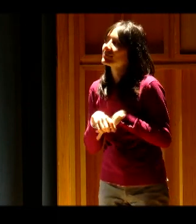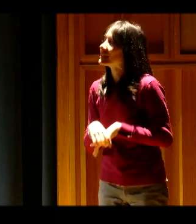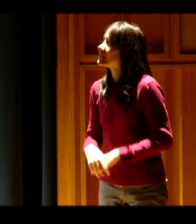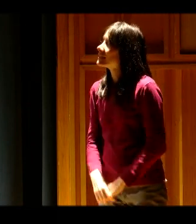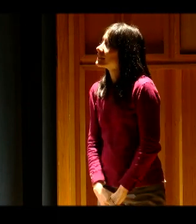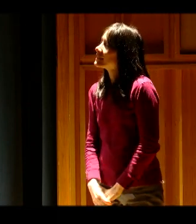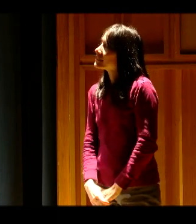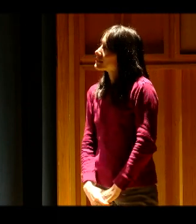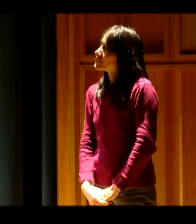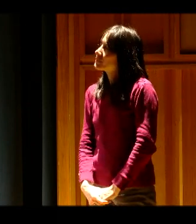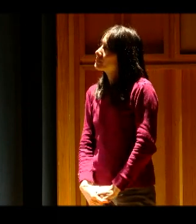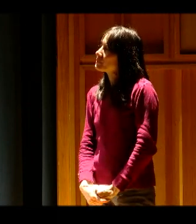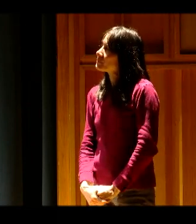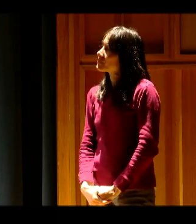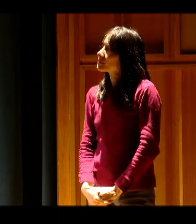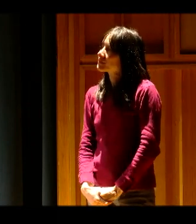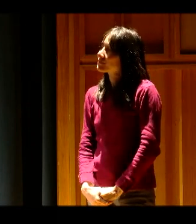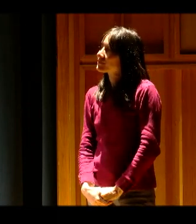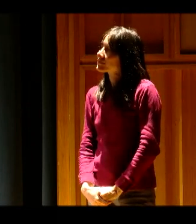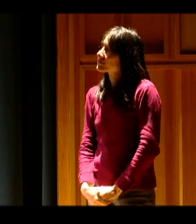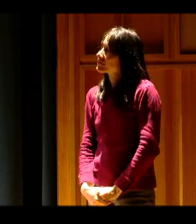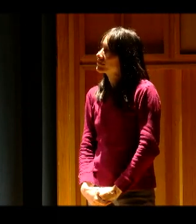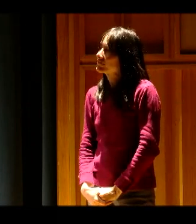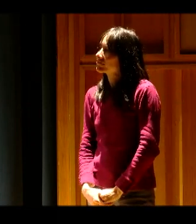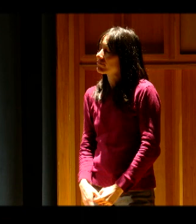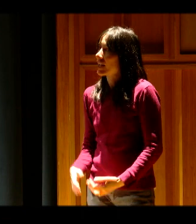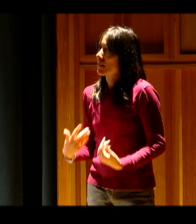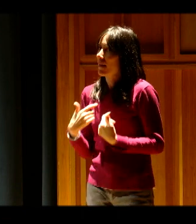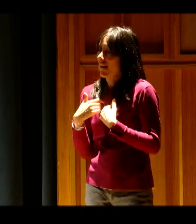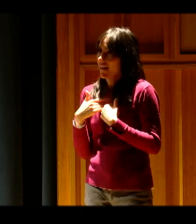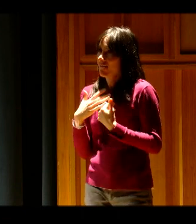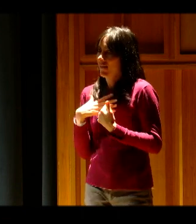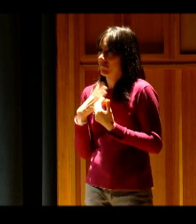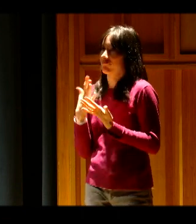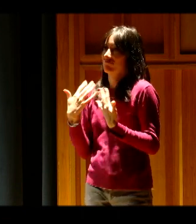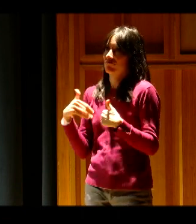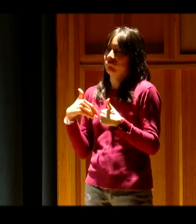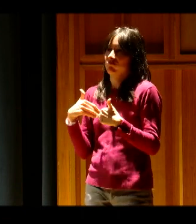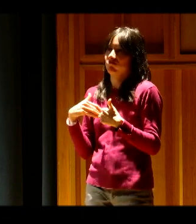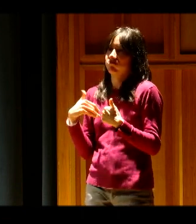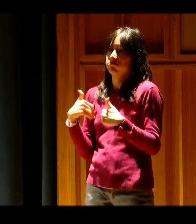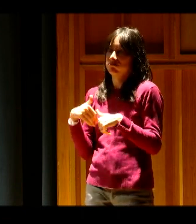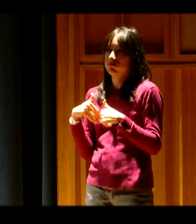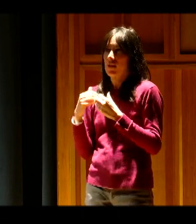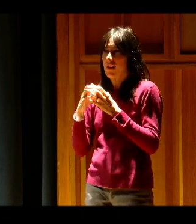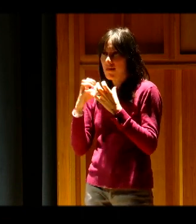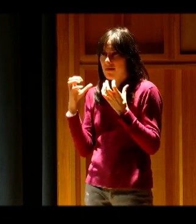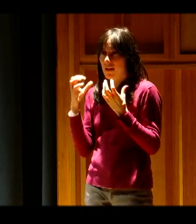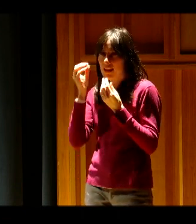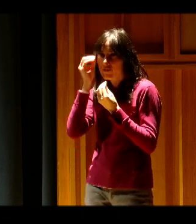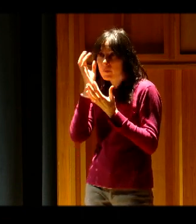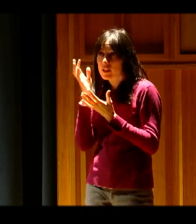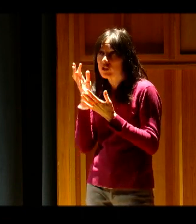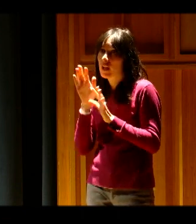And I am in awe right now. And there's a lot to digest and there was a reason why we didn't plan anything for tonight,